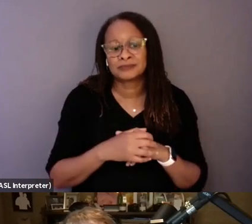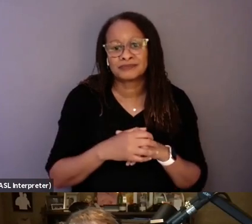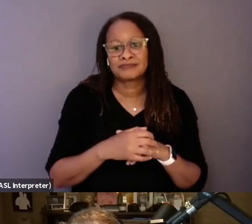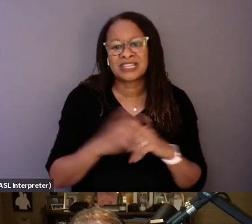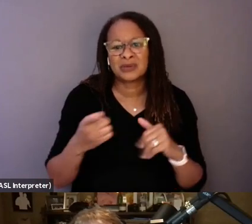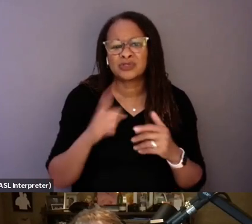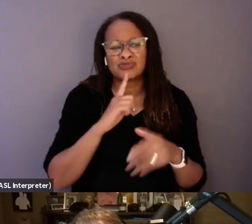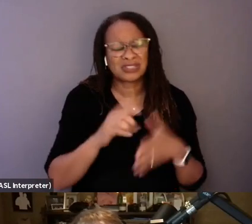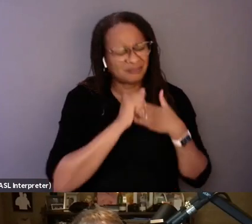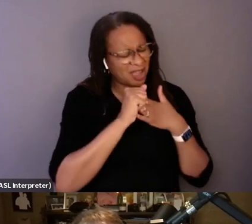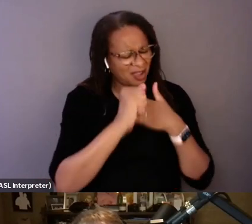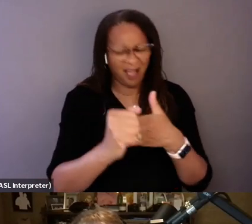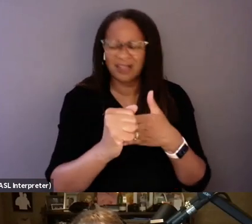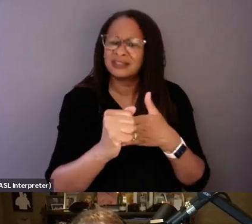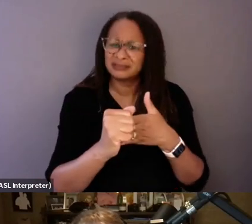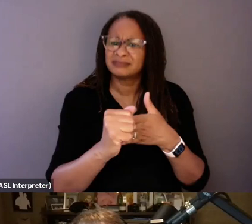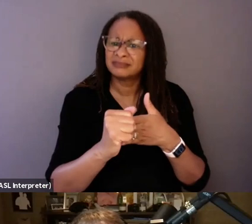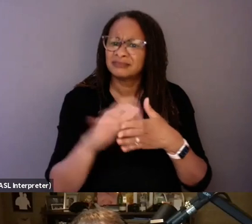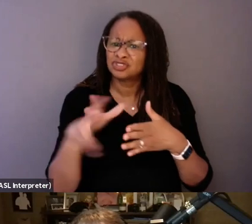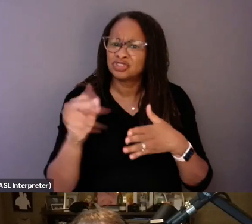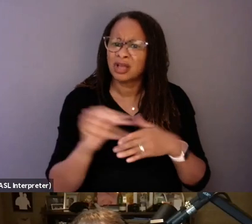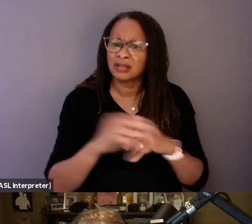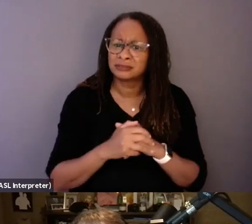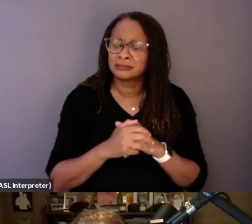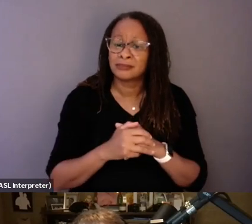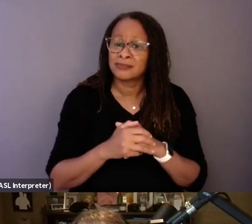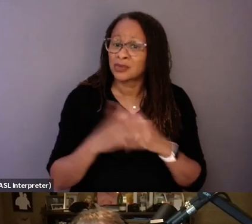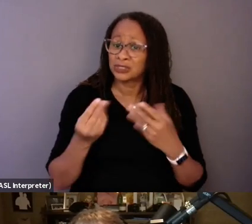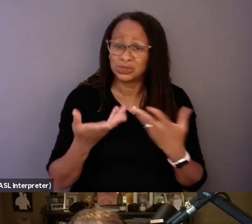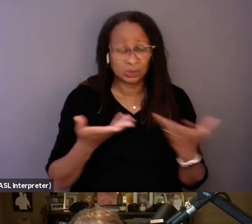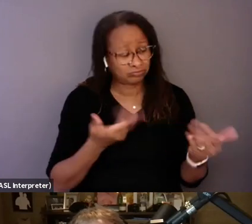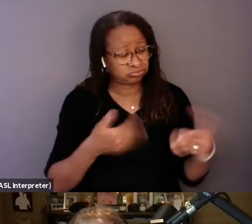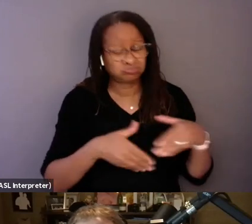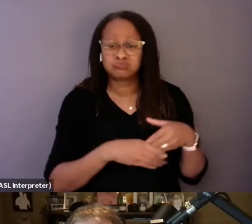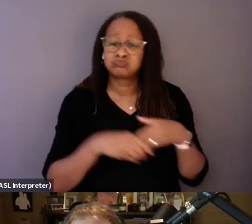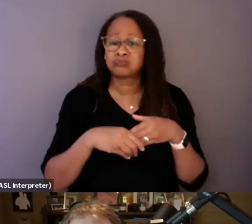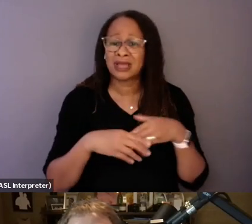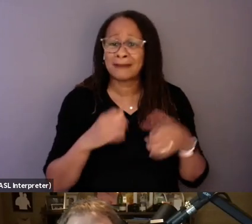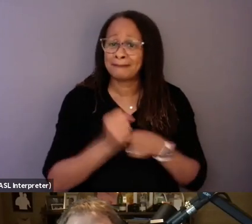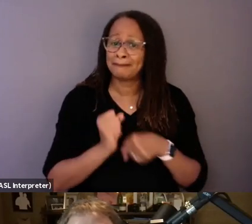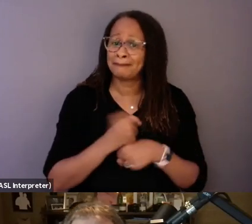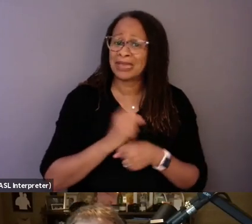He was somebody who took us by the hand and tickled us a little bit and shocked us